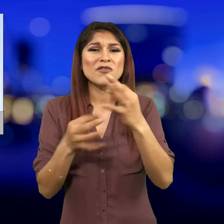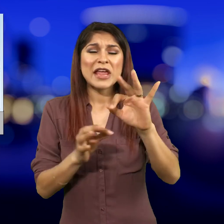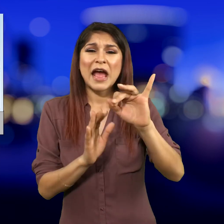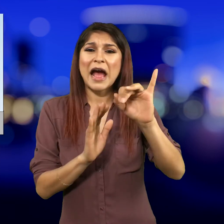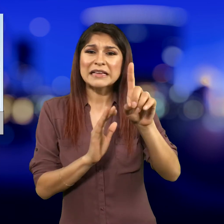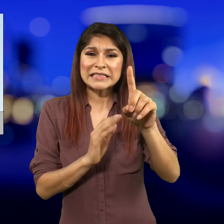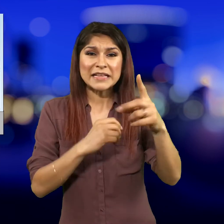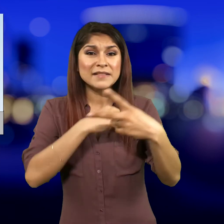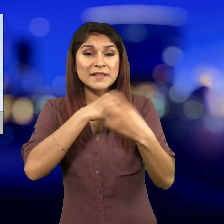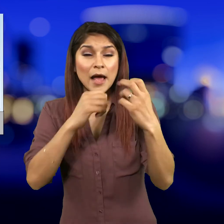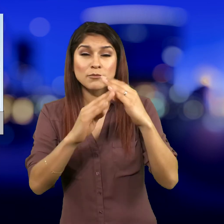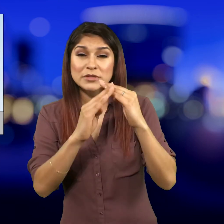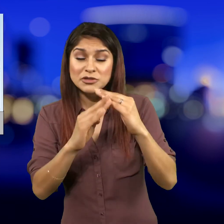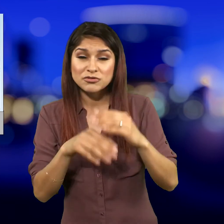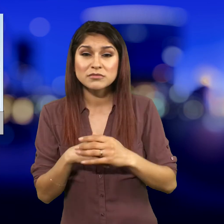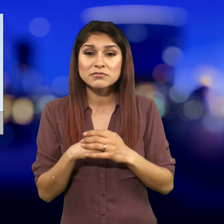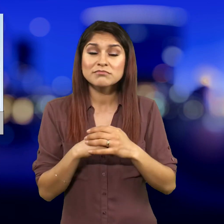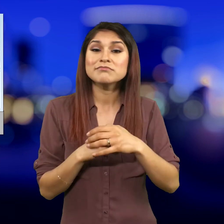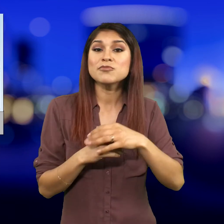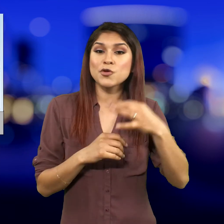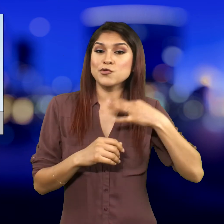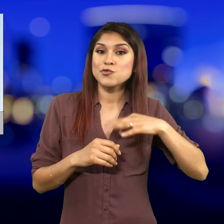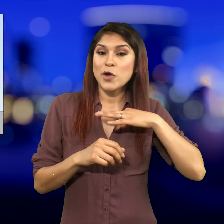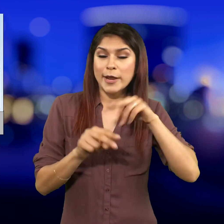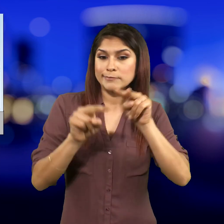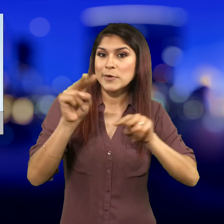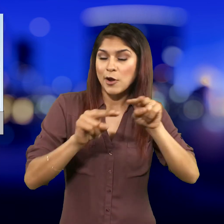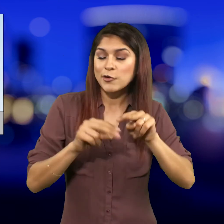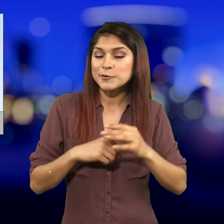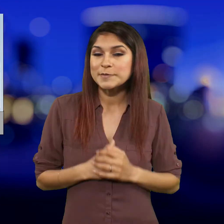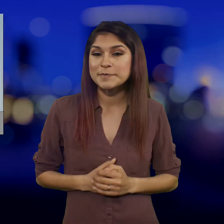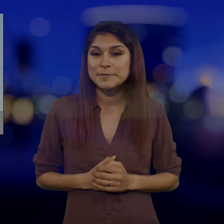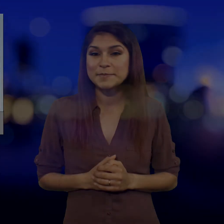theft protection and credit monitoring.